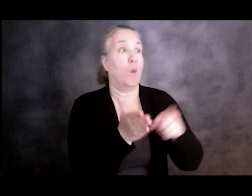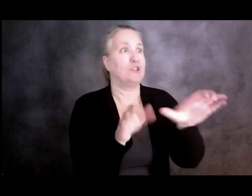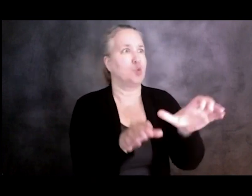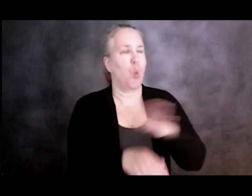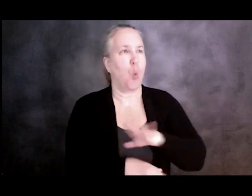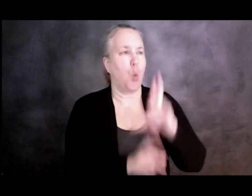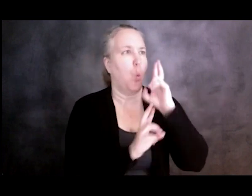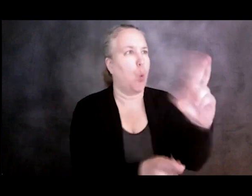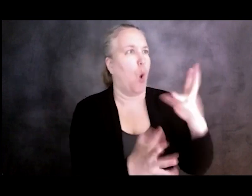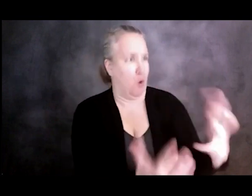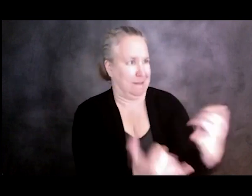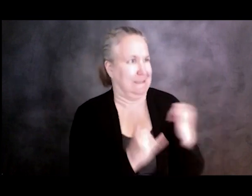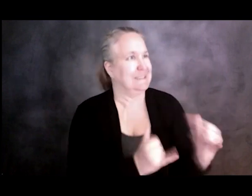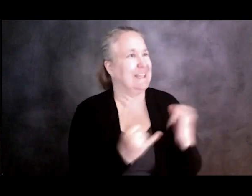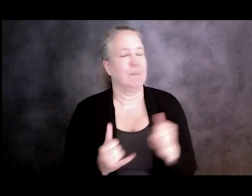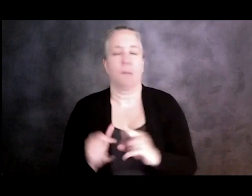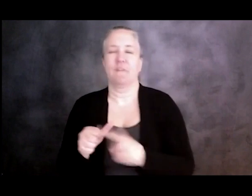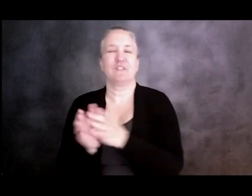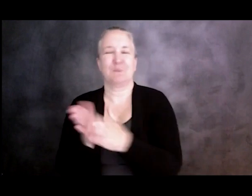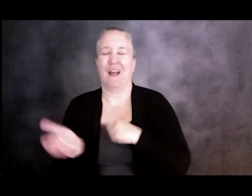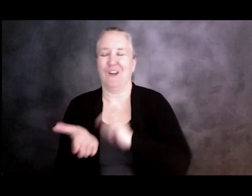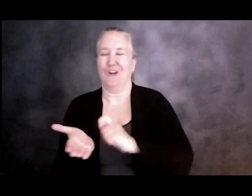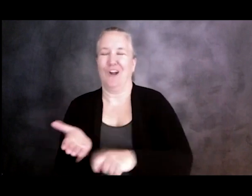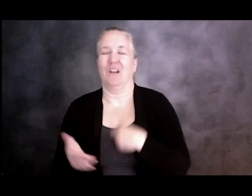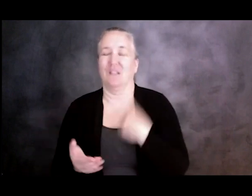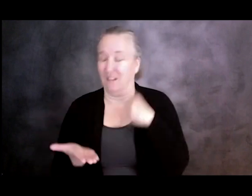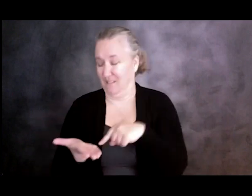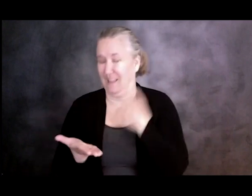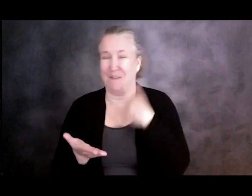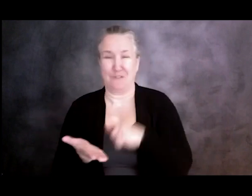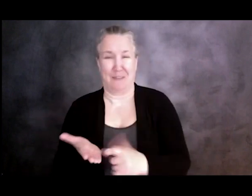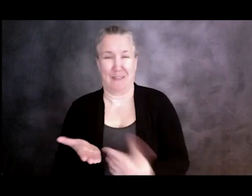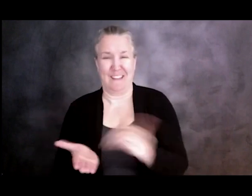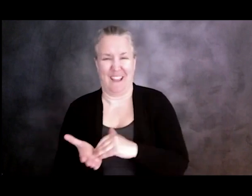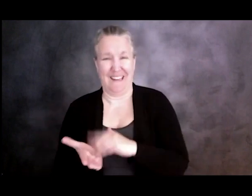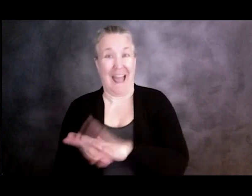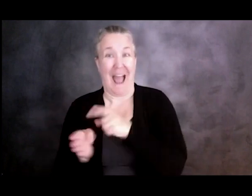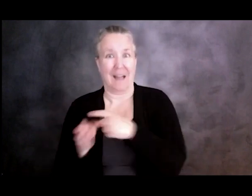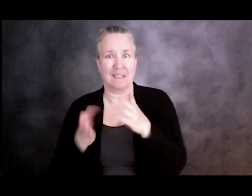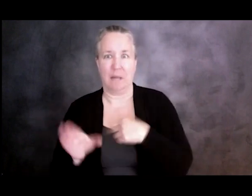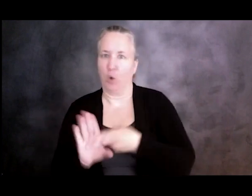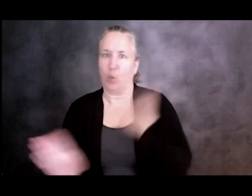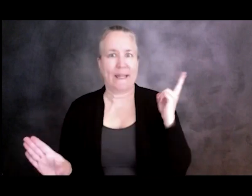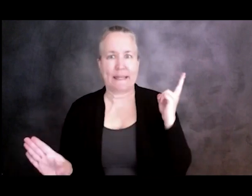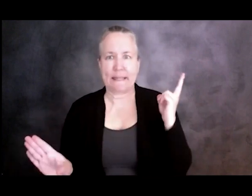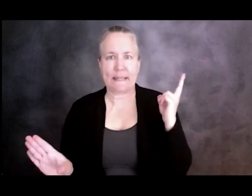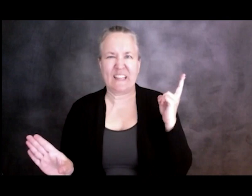But by the end of it, writing that first book-- I thought, if I have to write another book like this, I have to quit academia, because I found it personally to be soul-killing because it was so repressive.